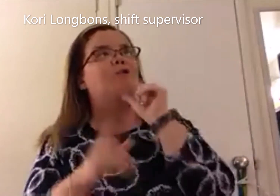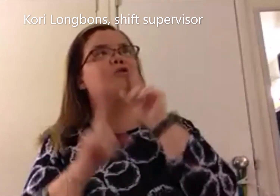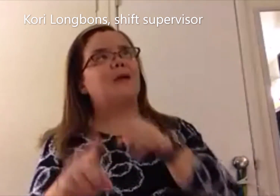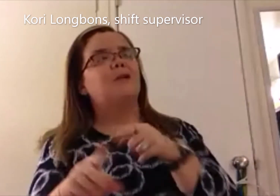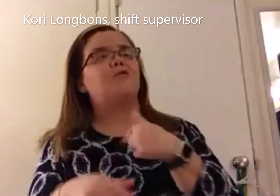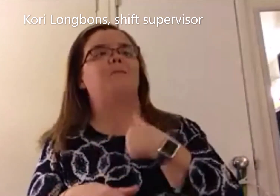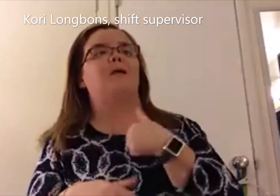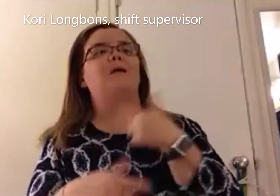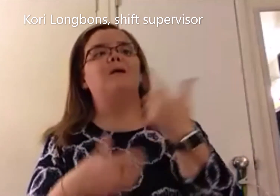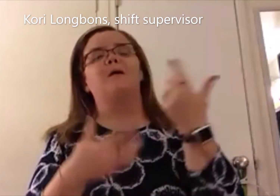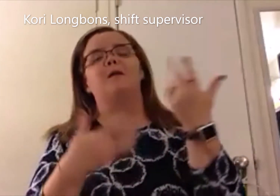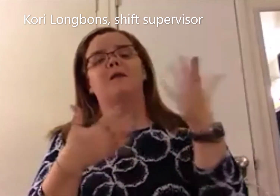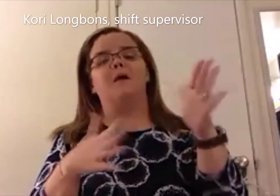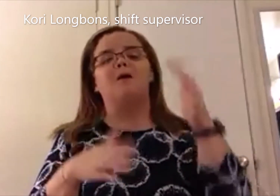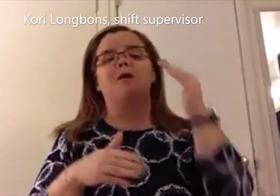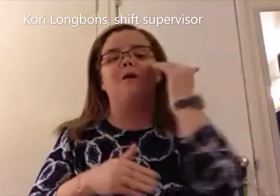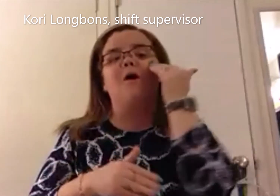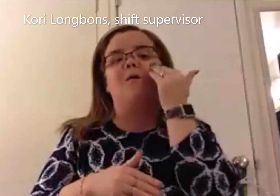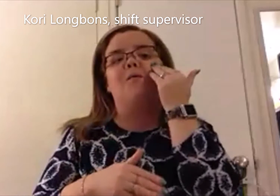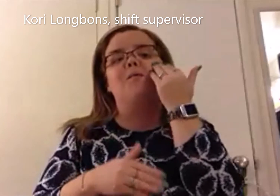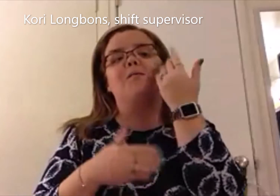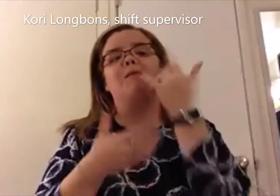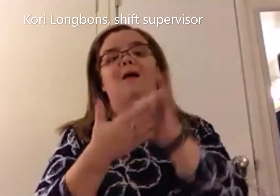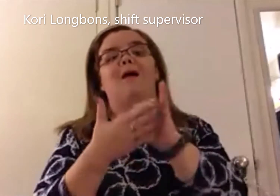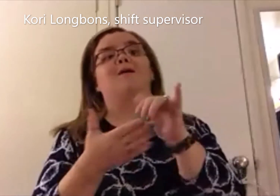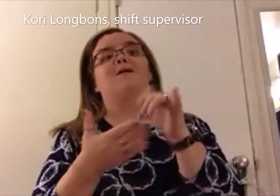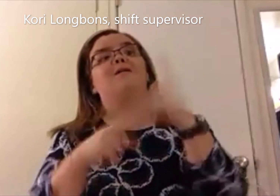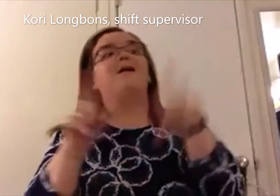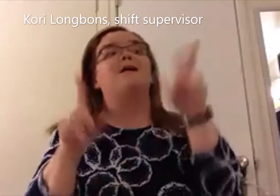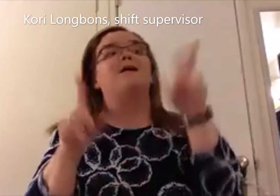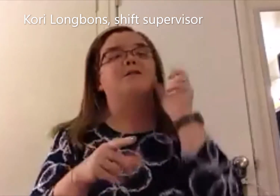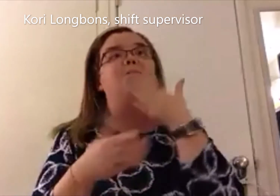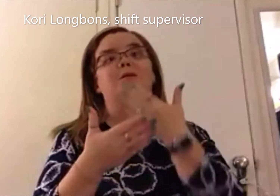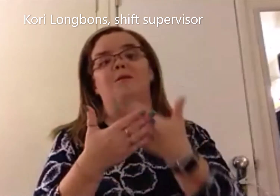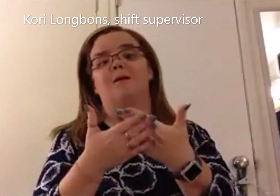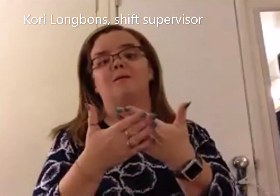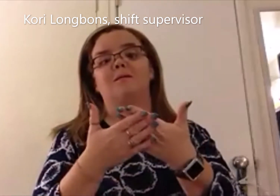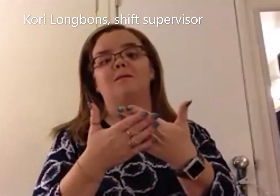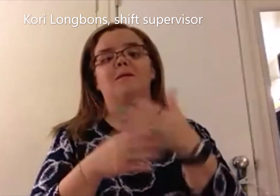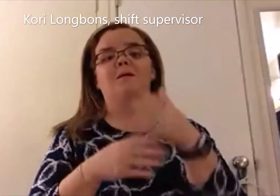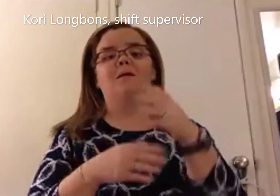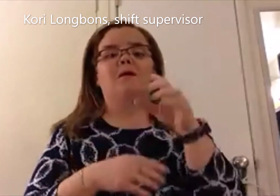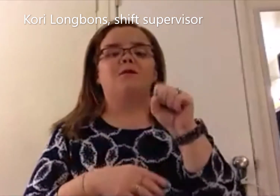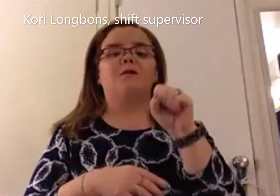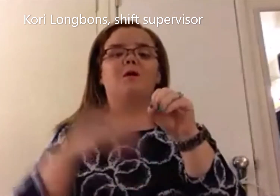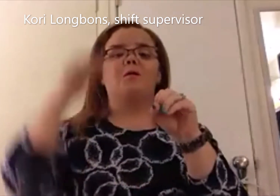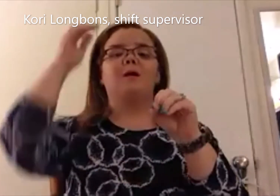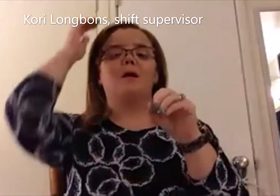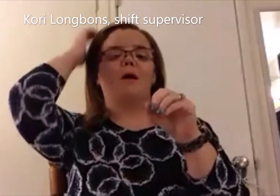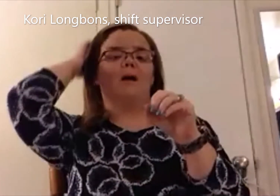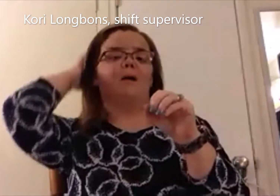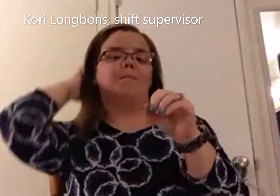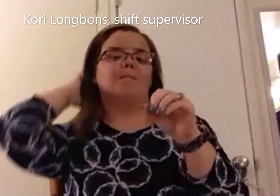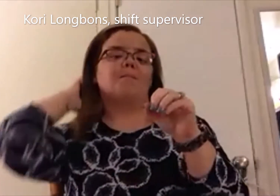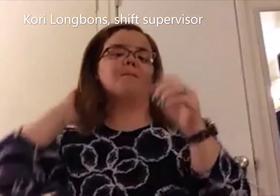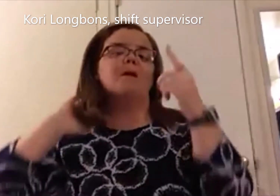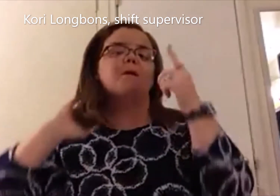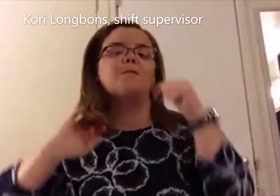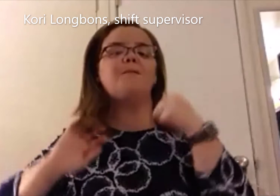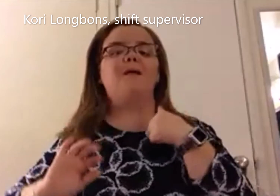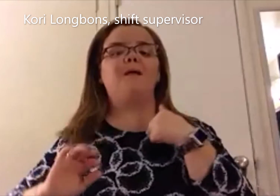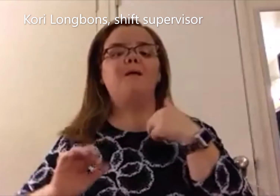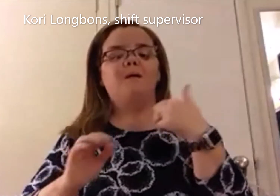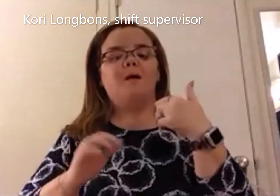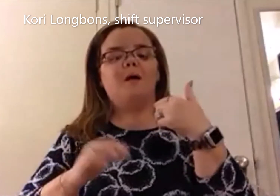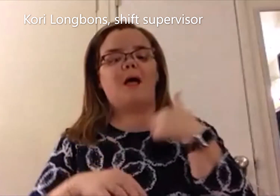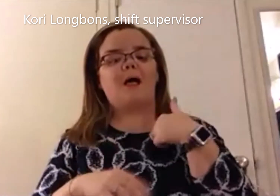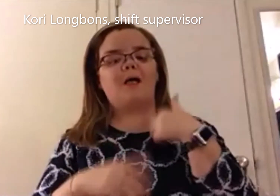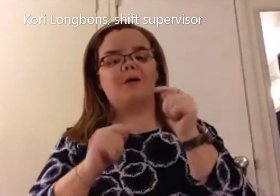answer me they already know that you can't hear them really well so um for me i try to